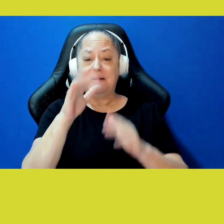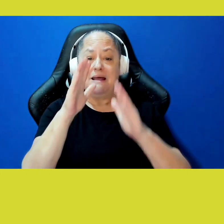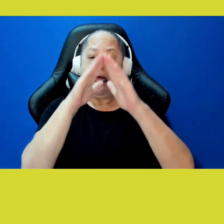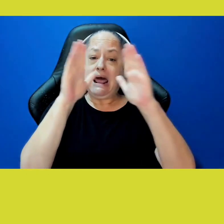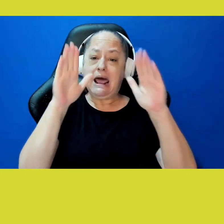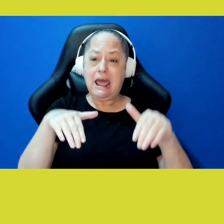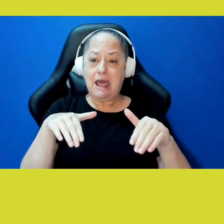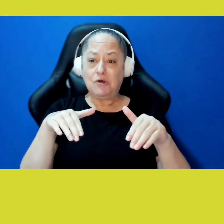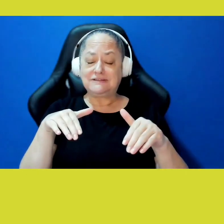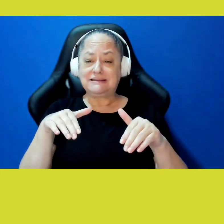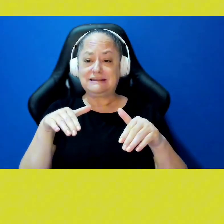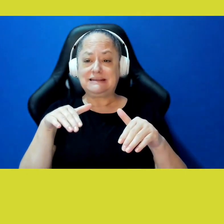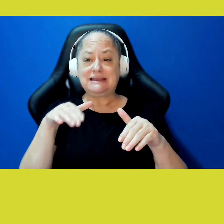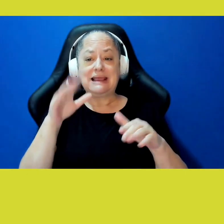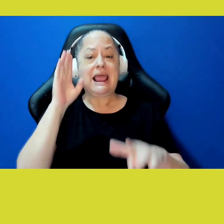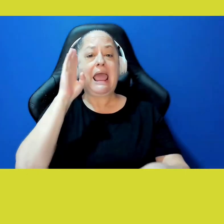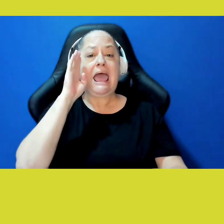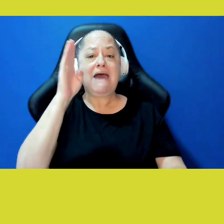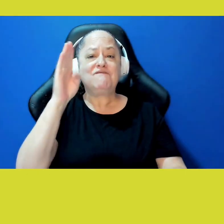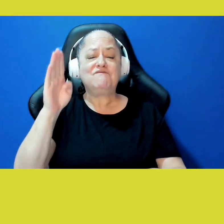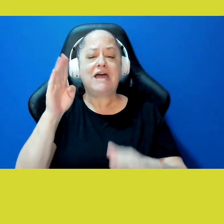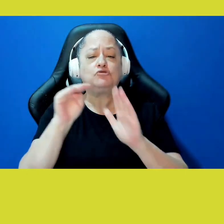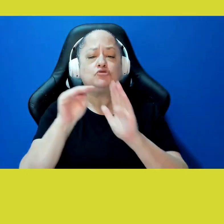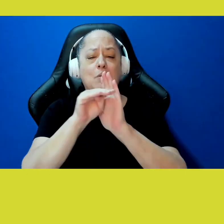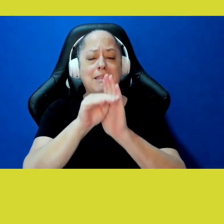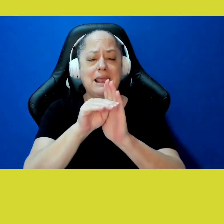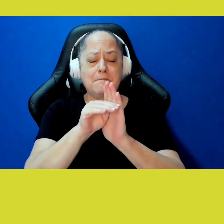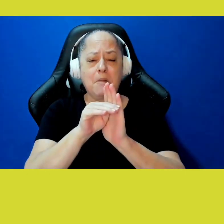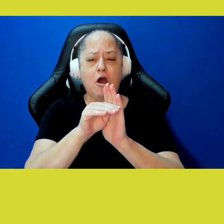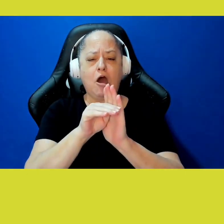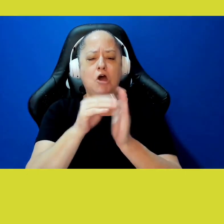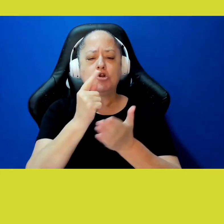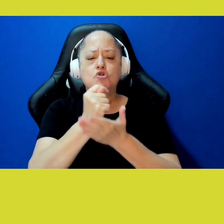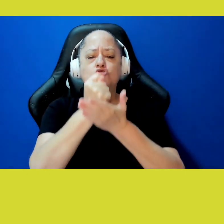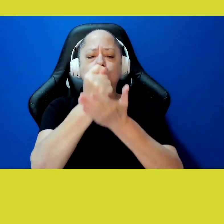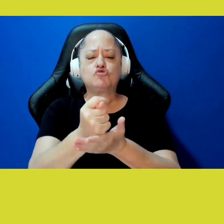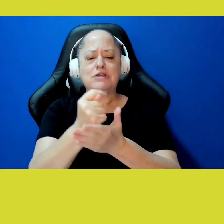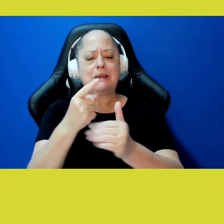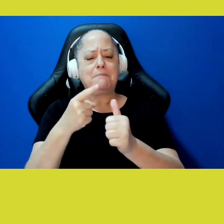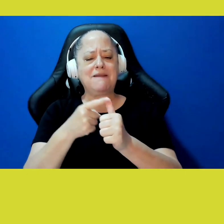eventually model or treatment first model, like what